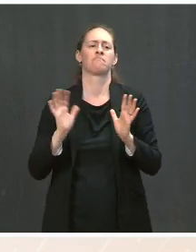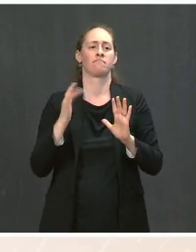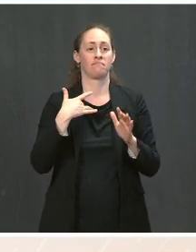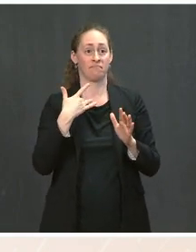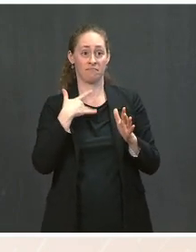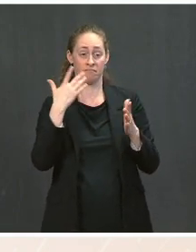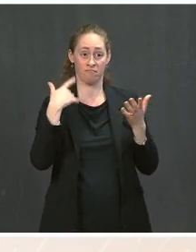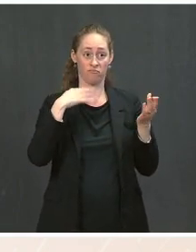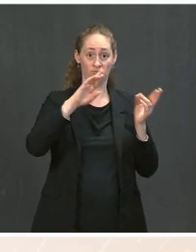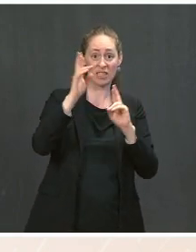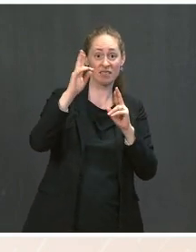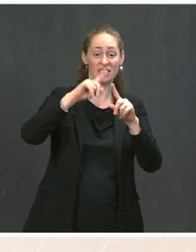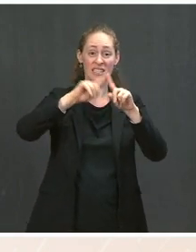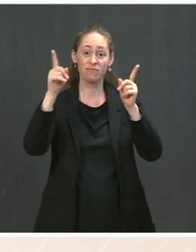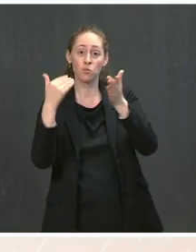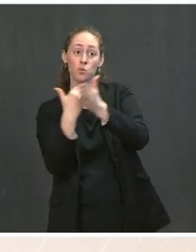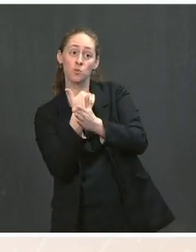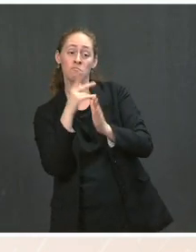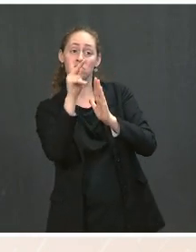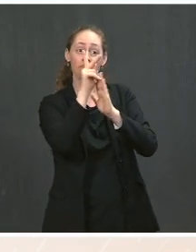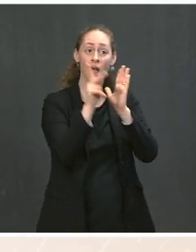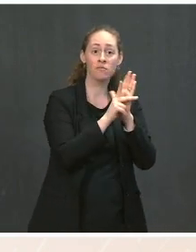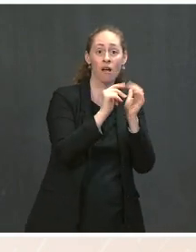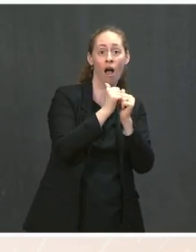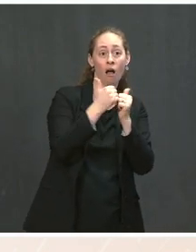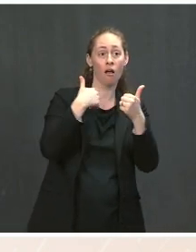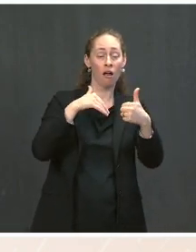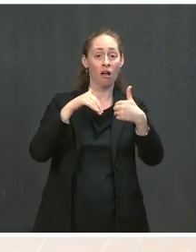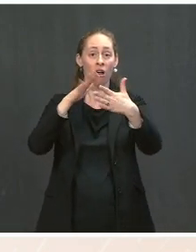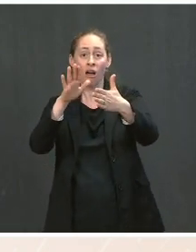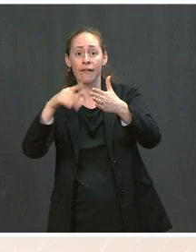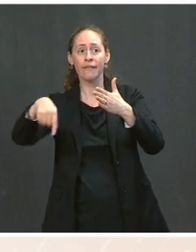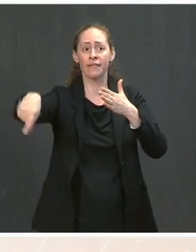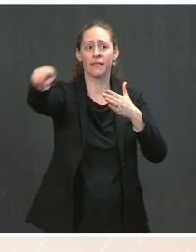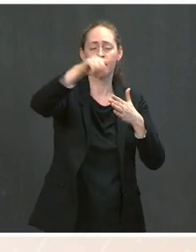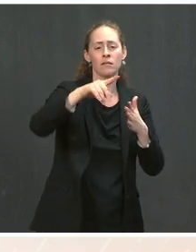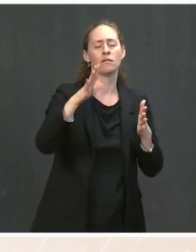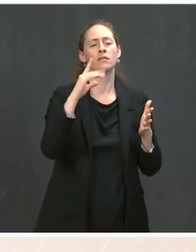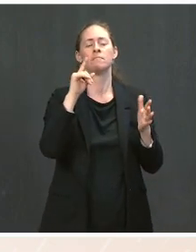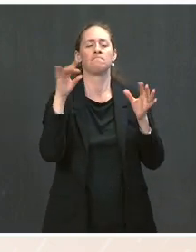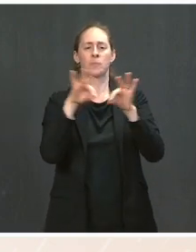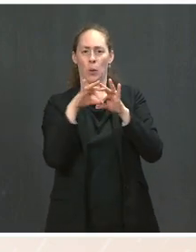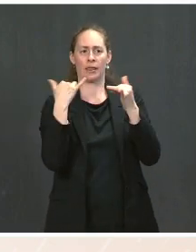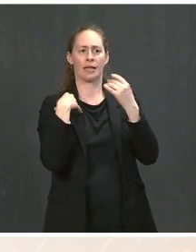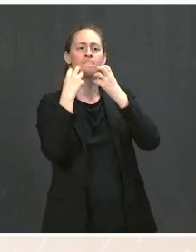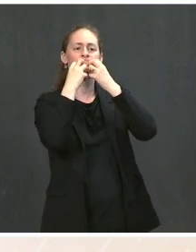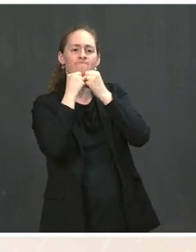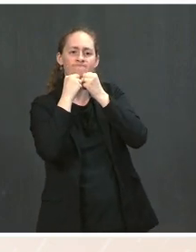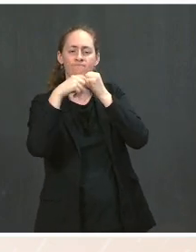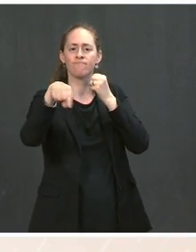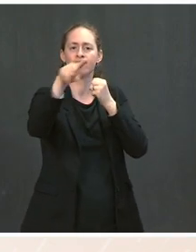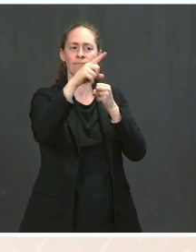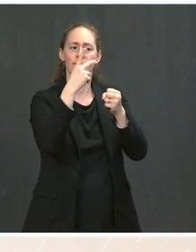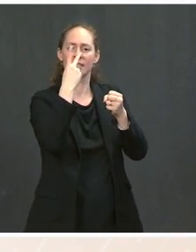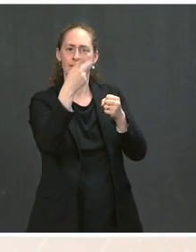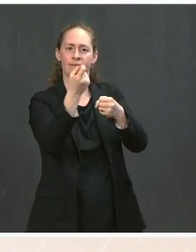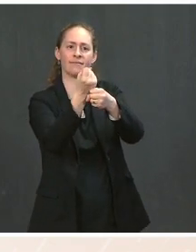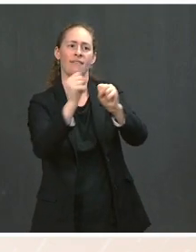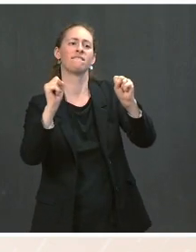to treating kids humanely and ensuring that they are safe when they cross the border. The Press: Can I ask a follow-up on the Court-packing bill?